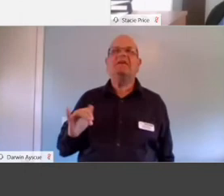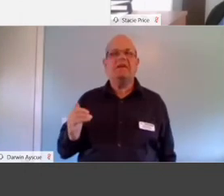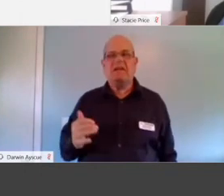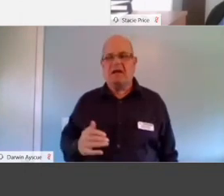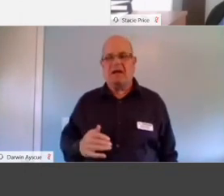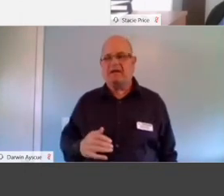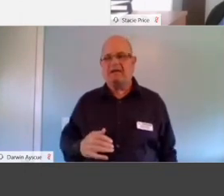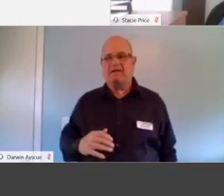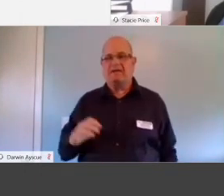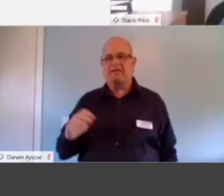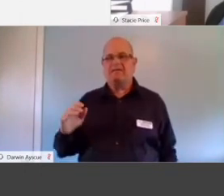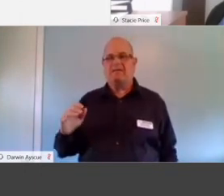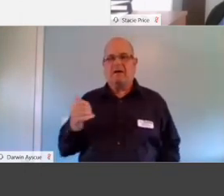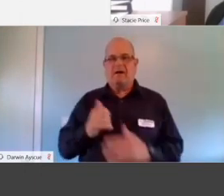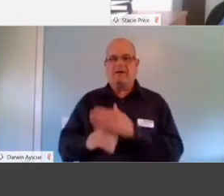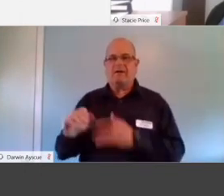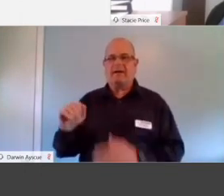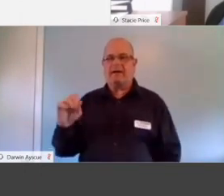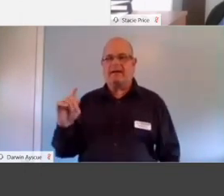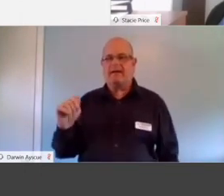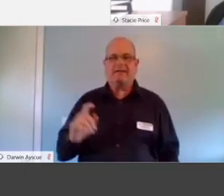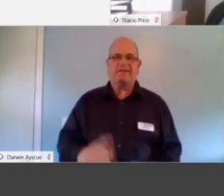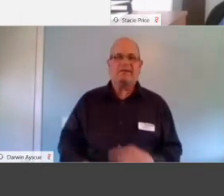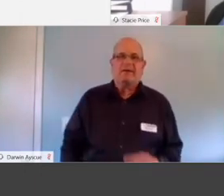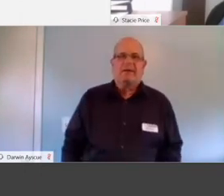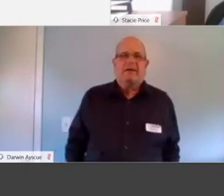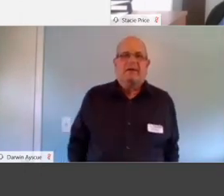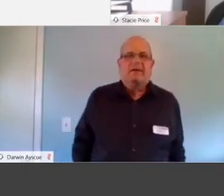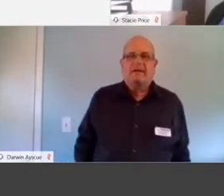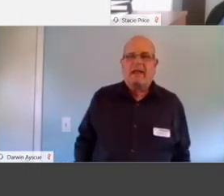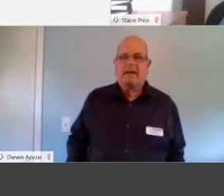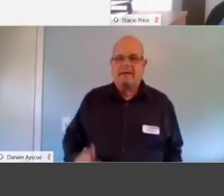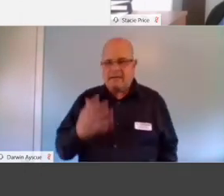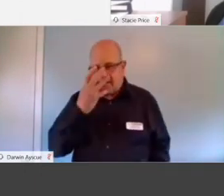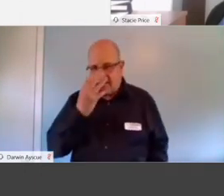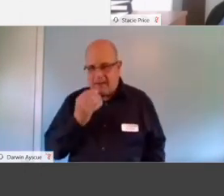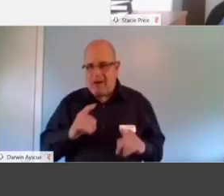ADA. There are others like sleeping on the job,